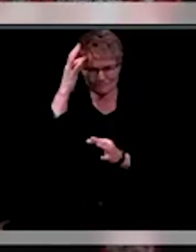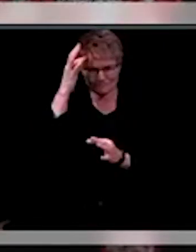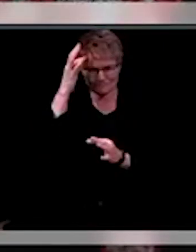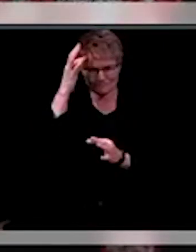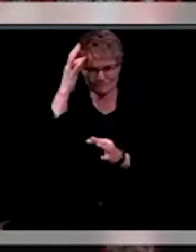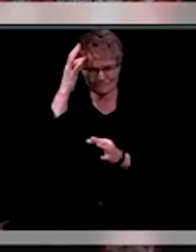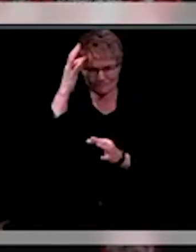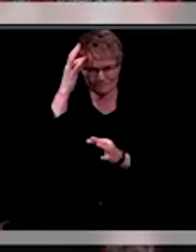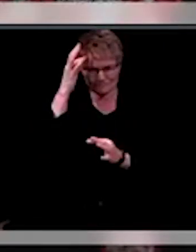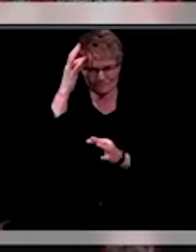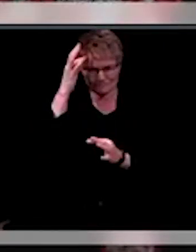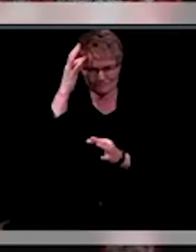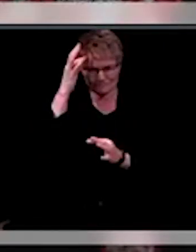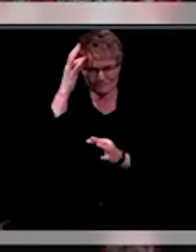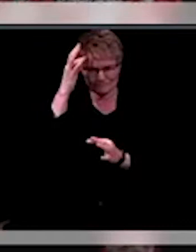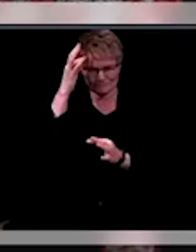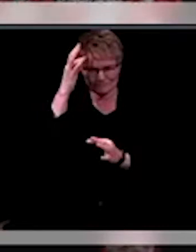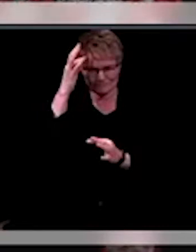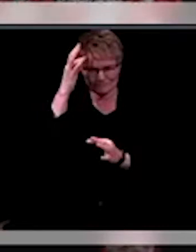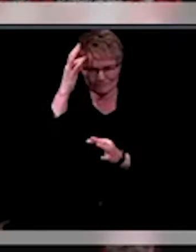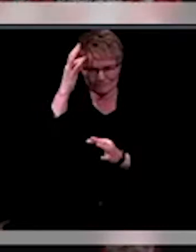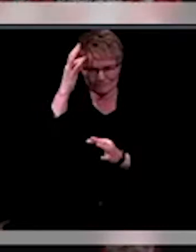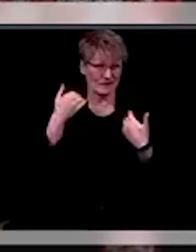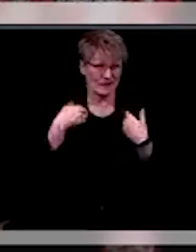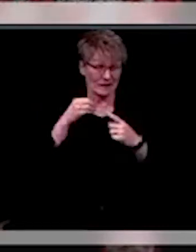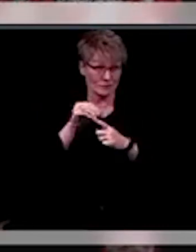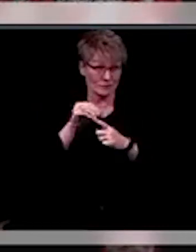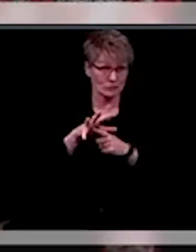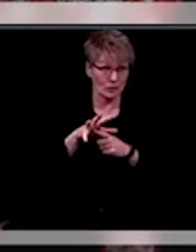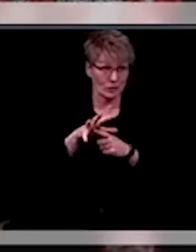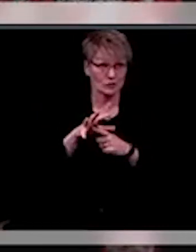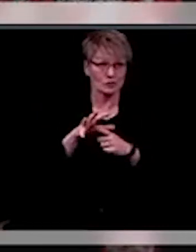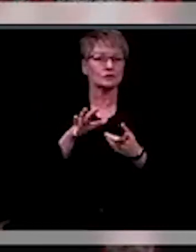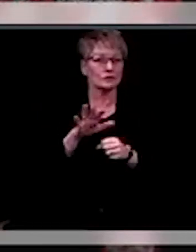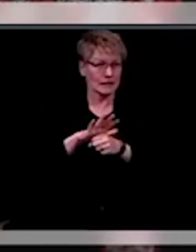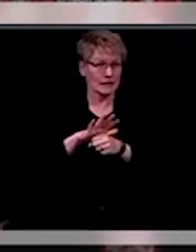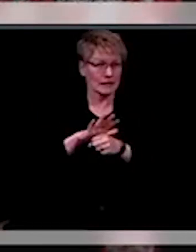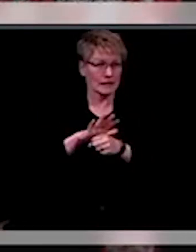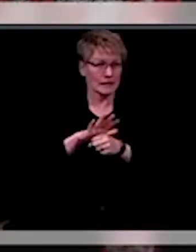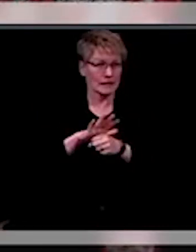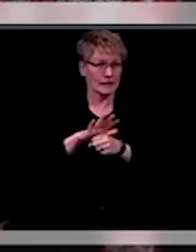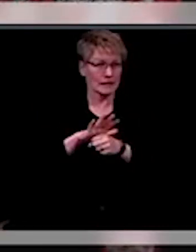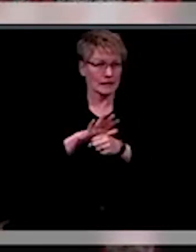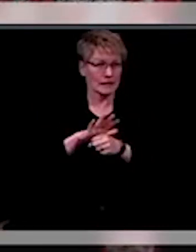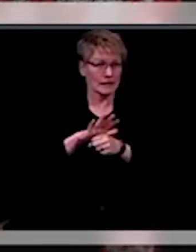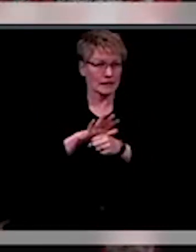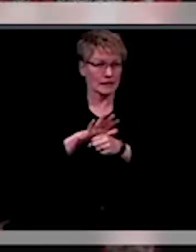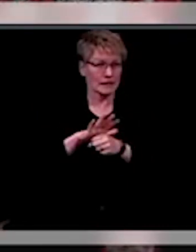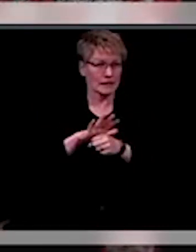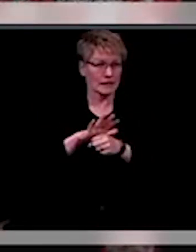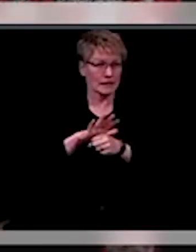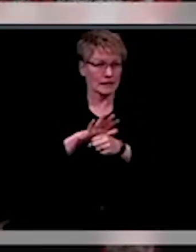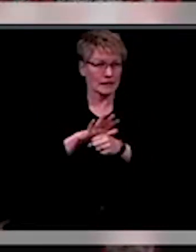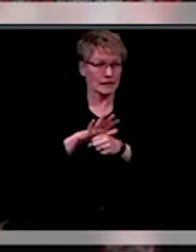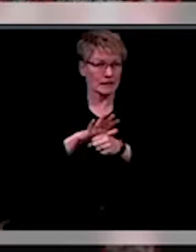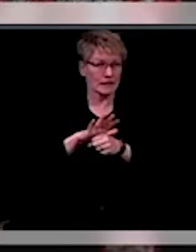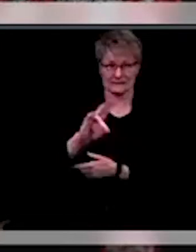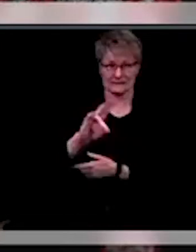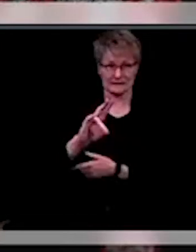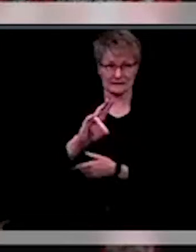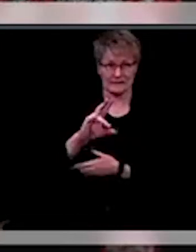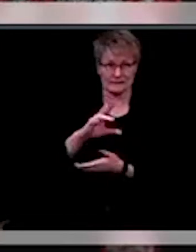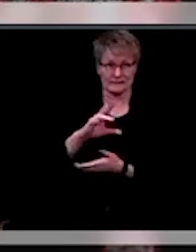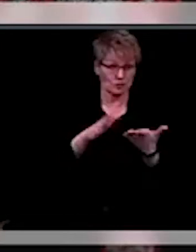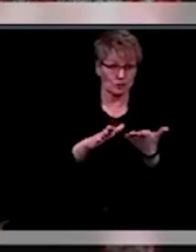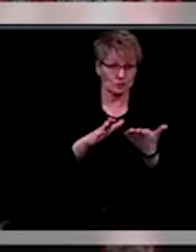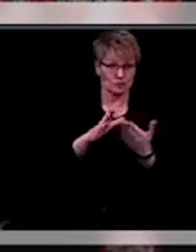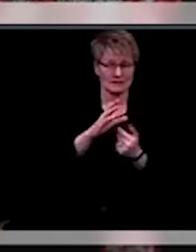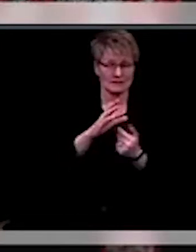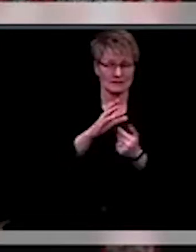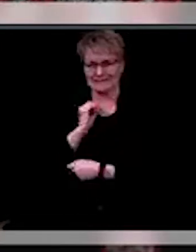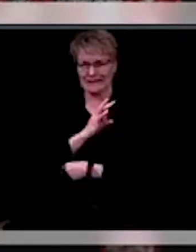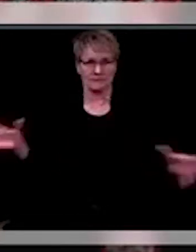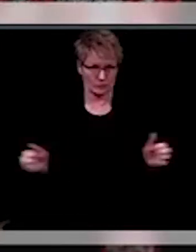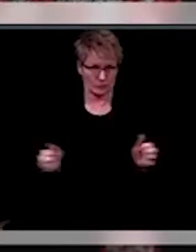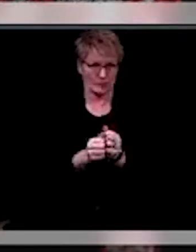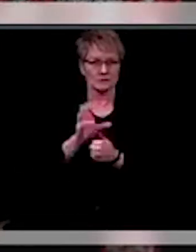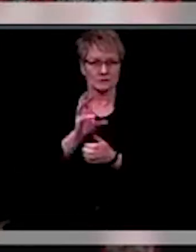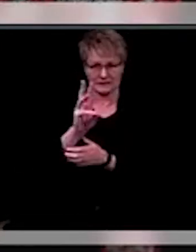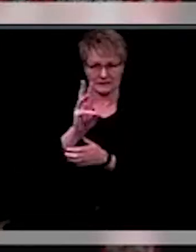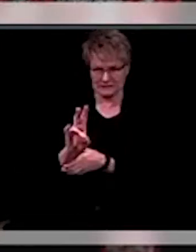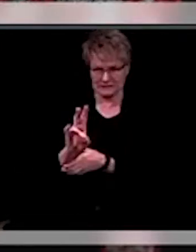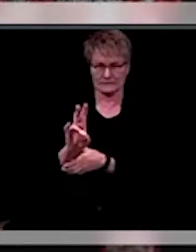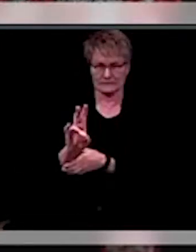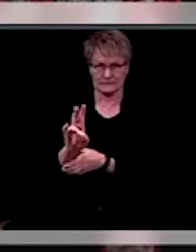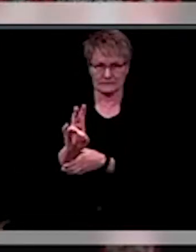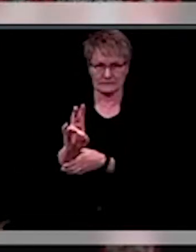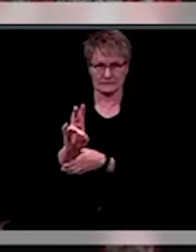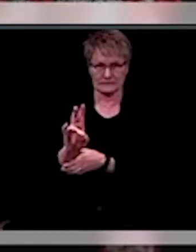campus. We currently have 56 students and staff across twenty-seven K-12 and one institution